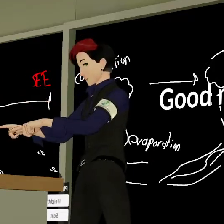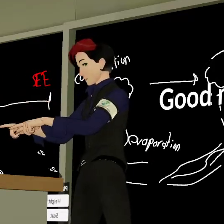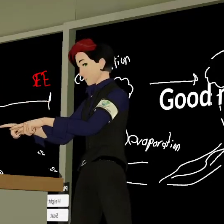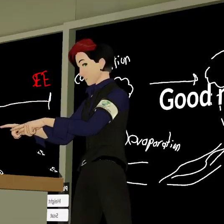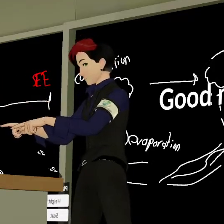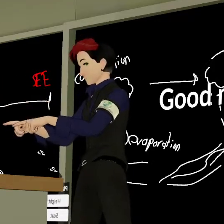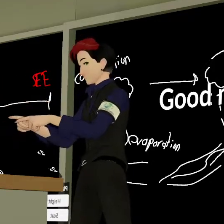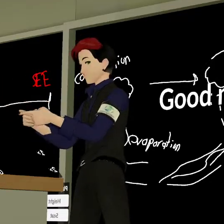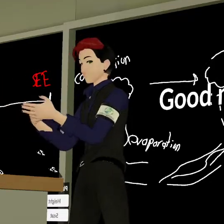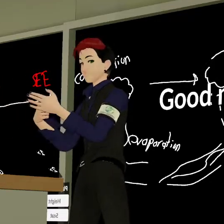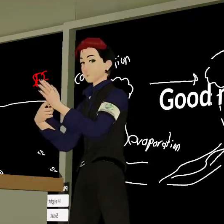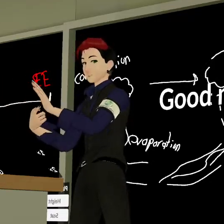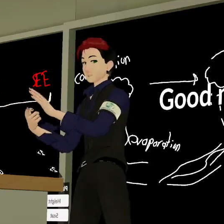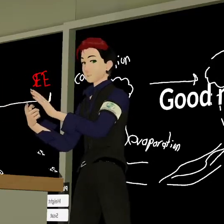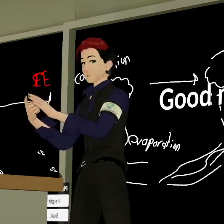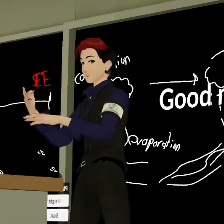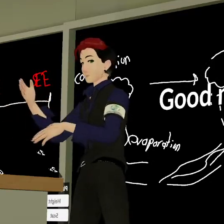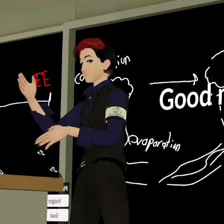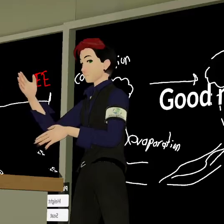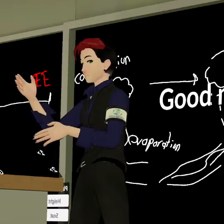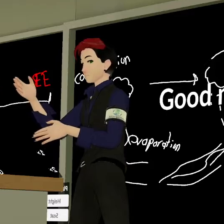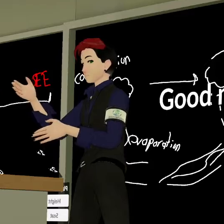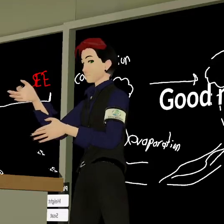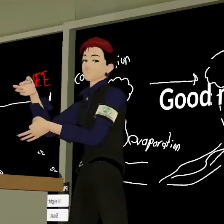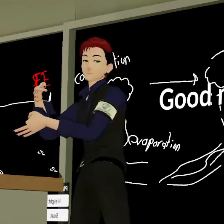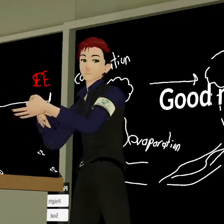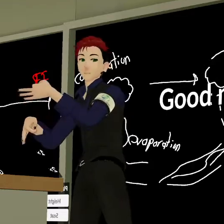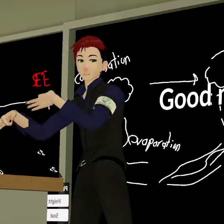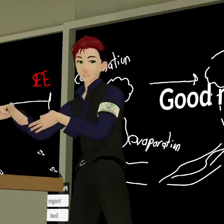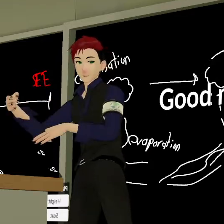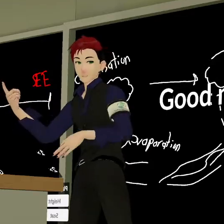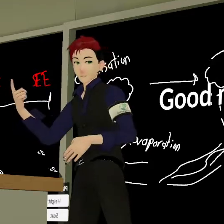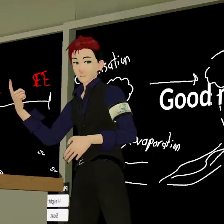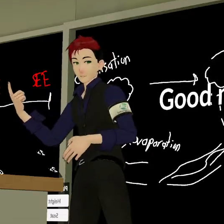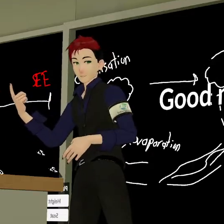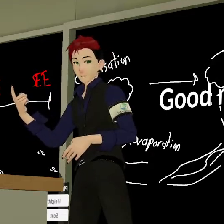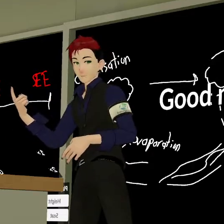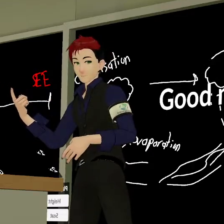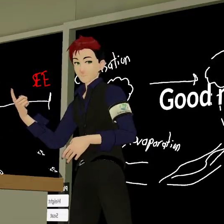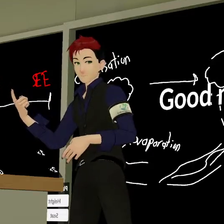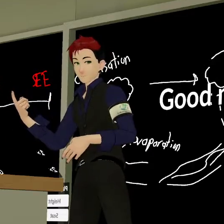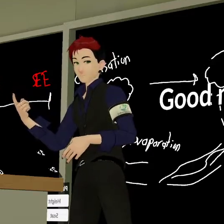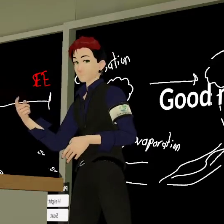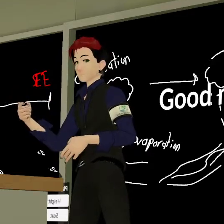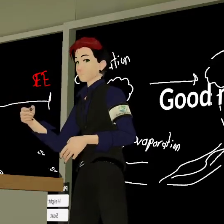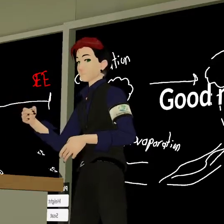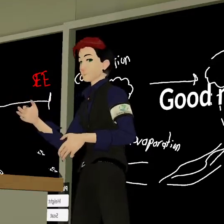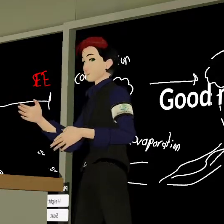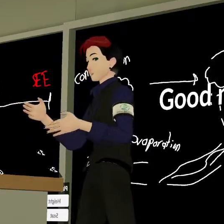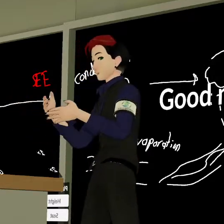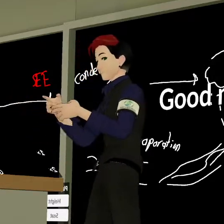happening to show to take the place of something so